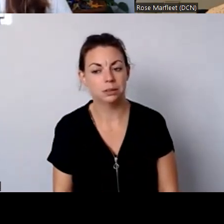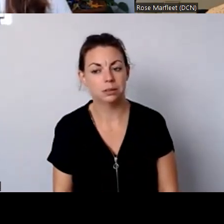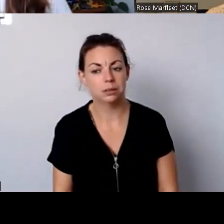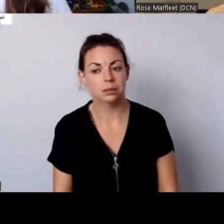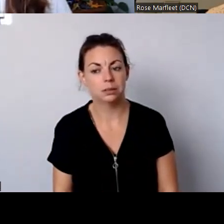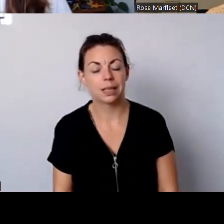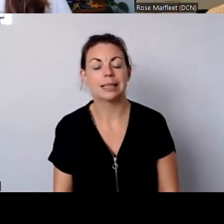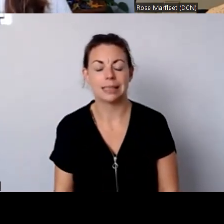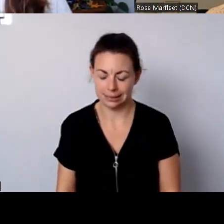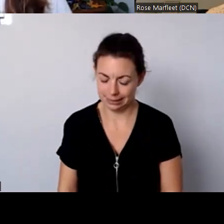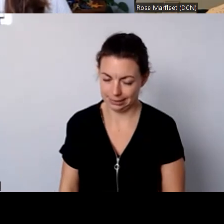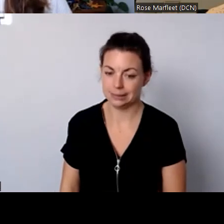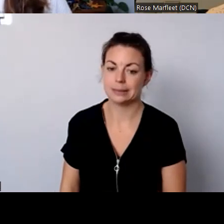Yes, I can get that.